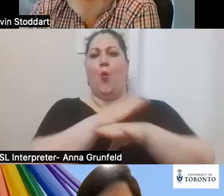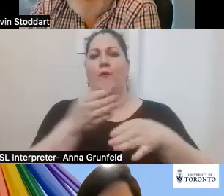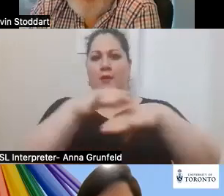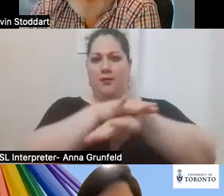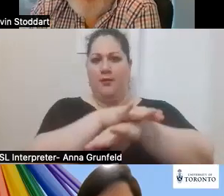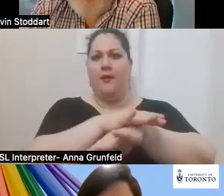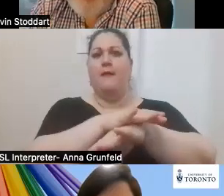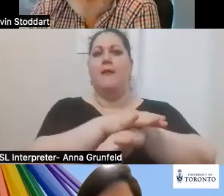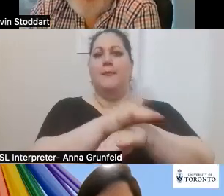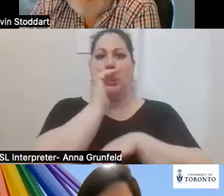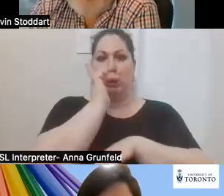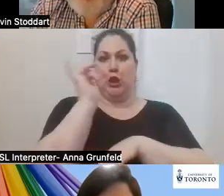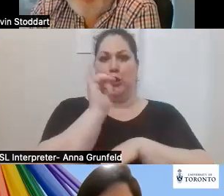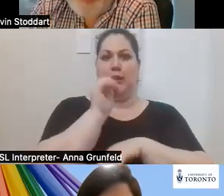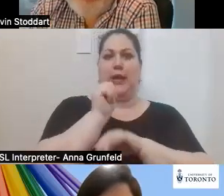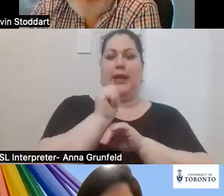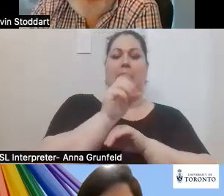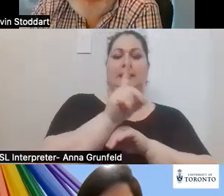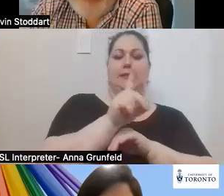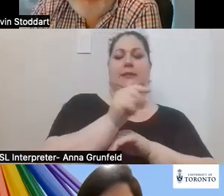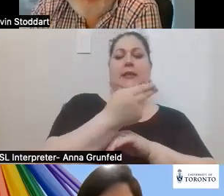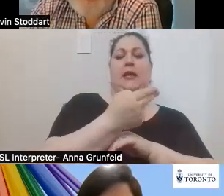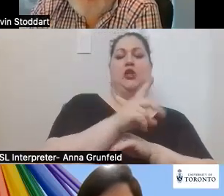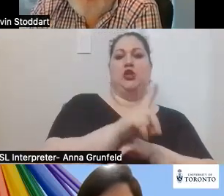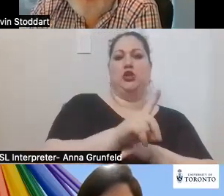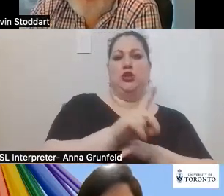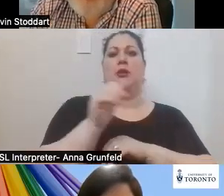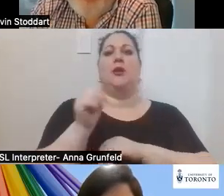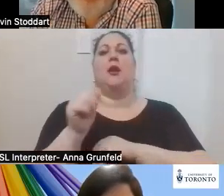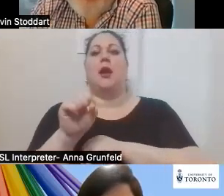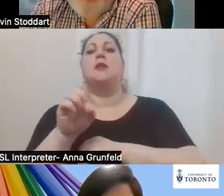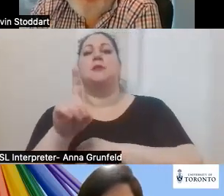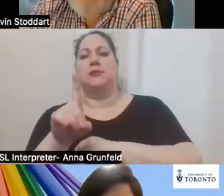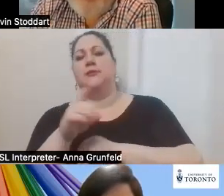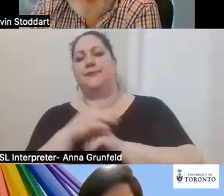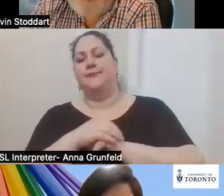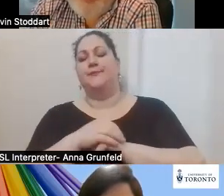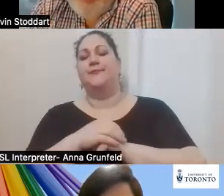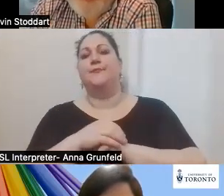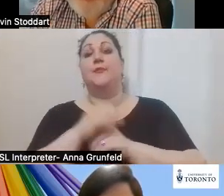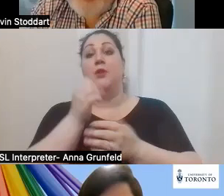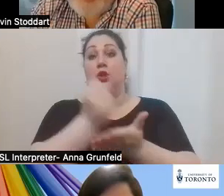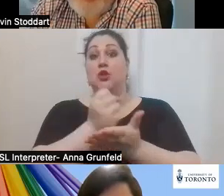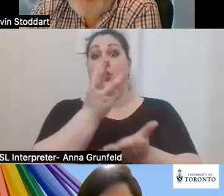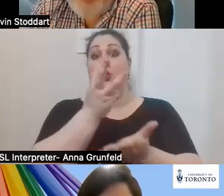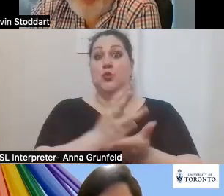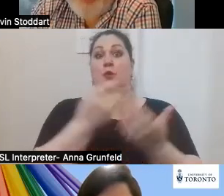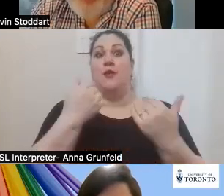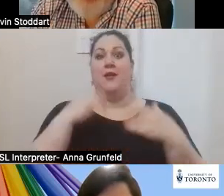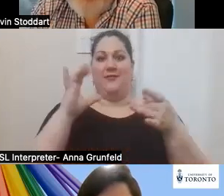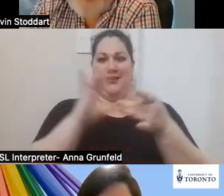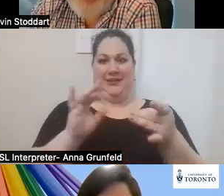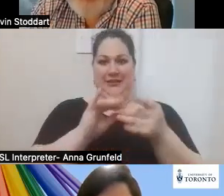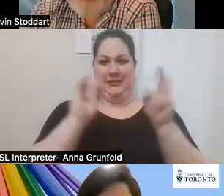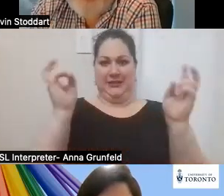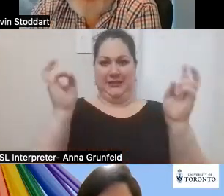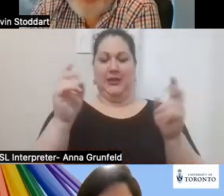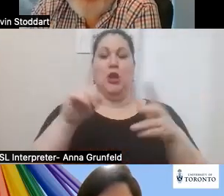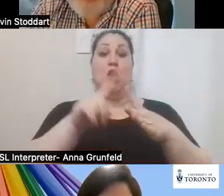So social work has a saying and it's very important. Start where the client is at, right?